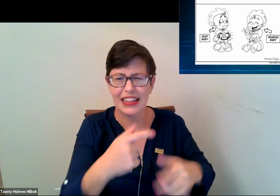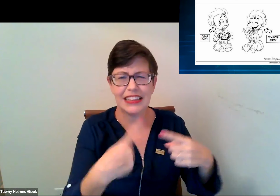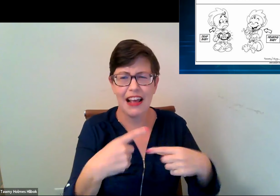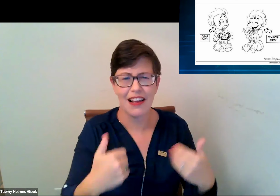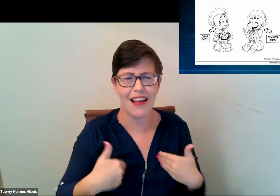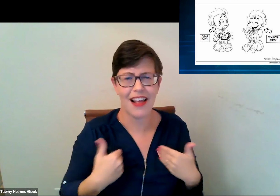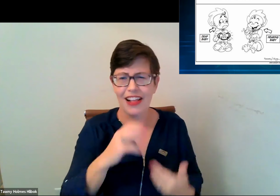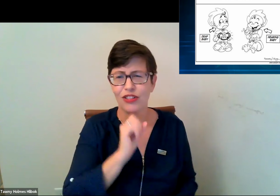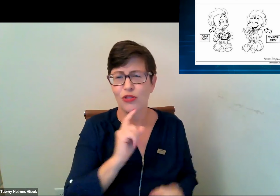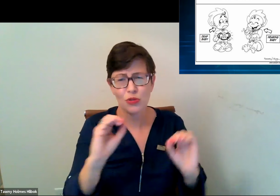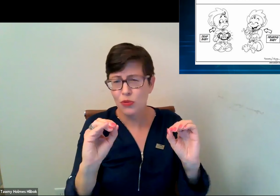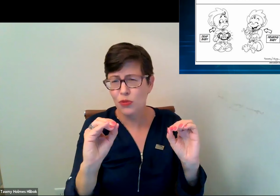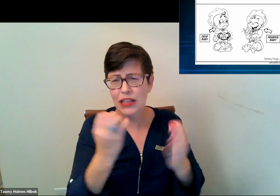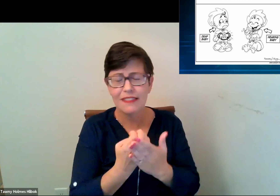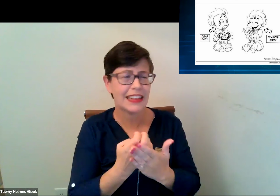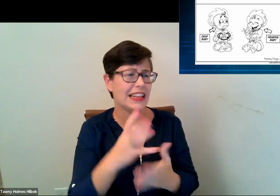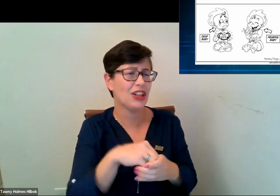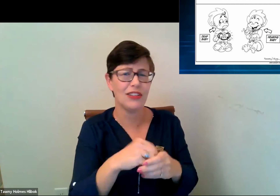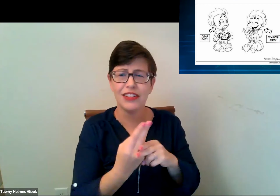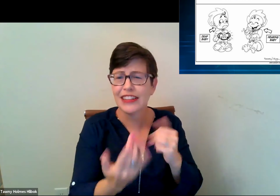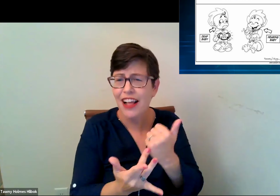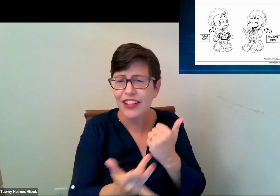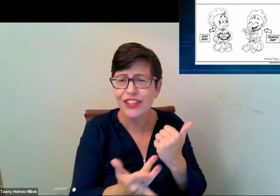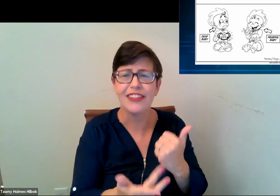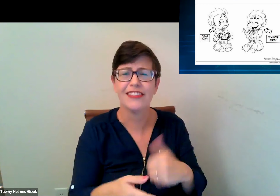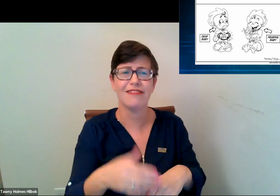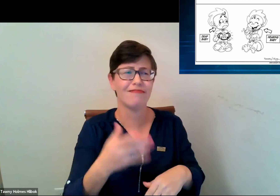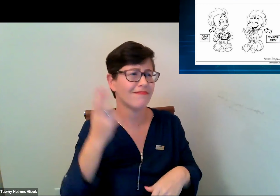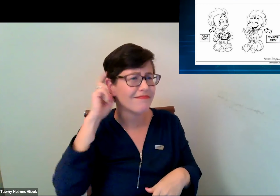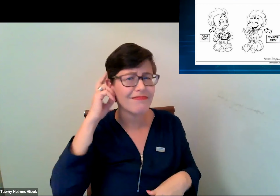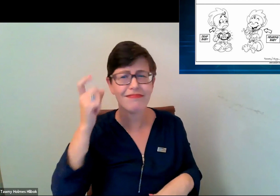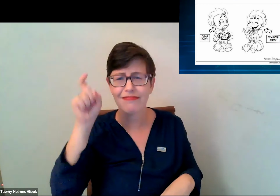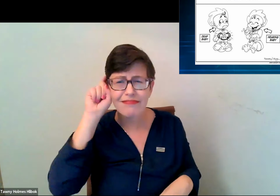There isn't any evidence to say that young children should not have access to sign language,